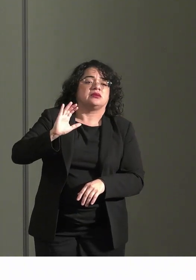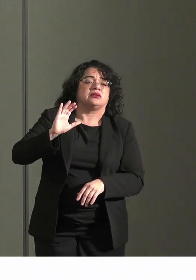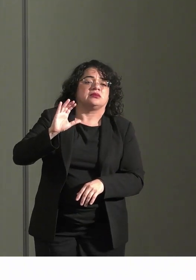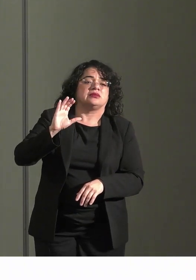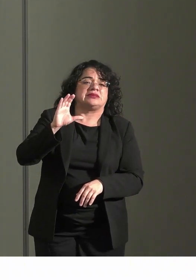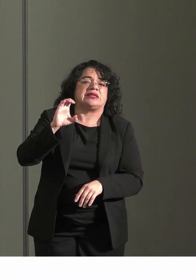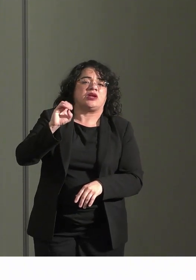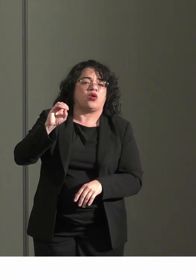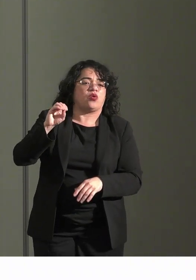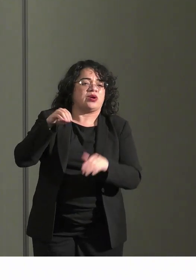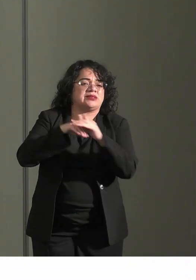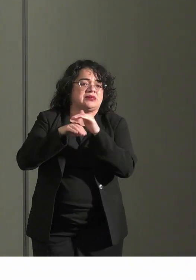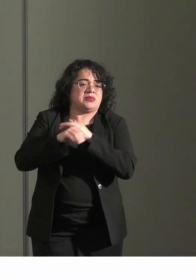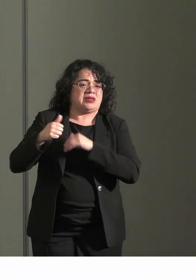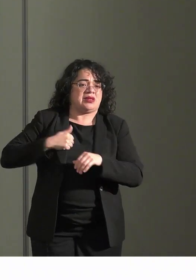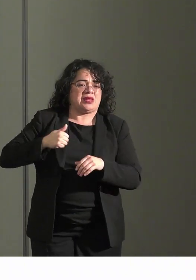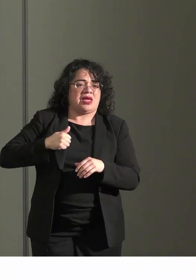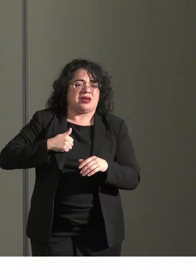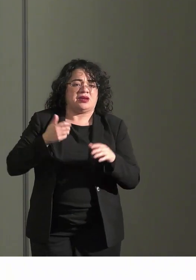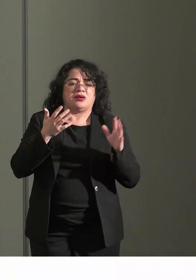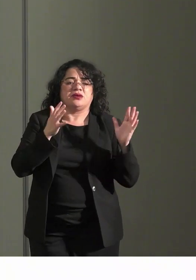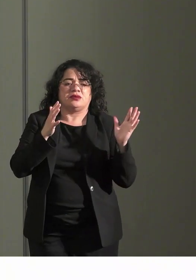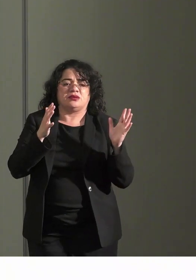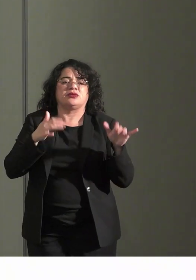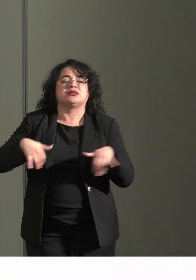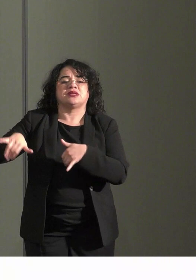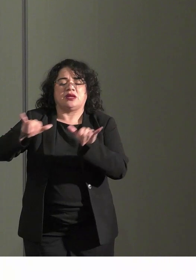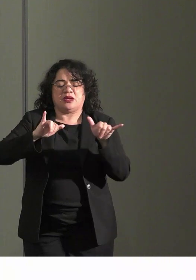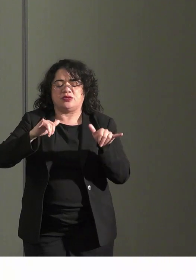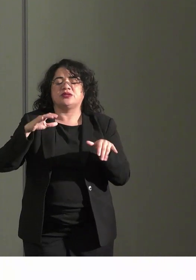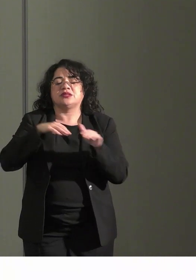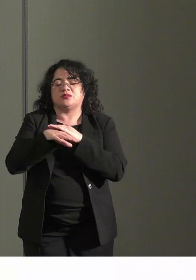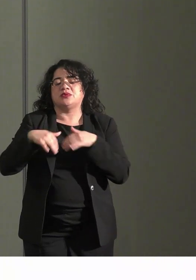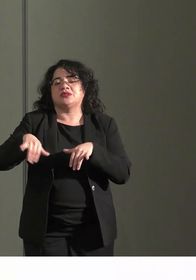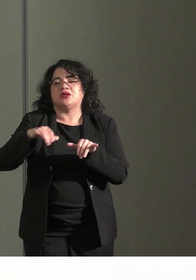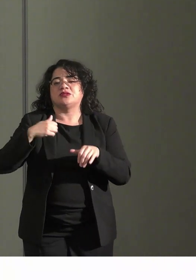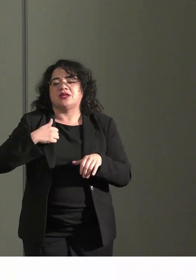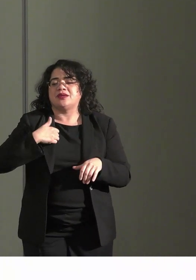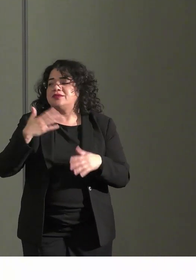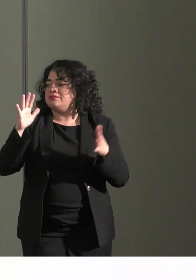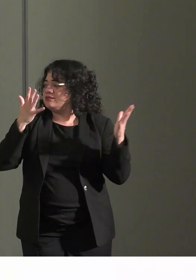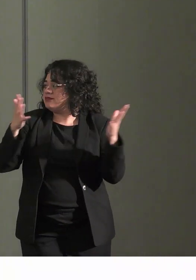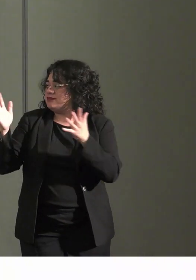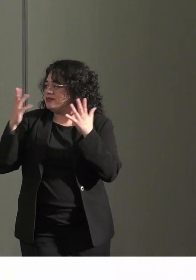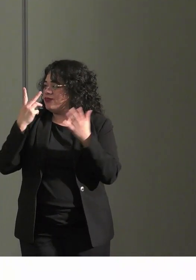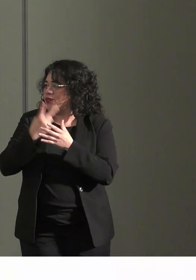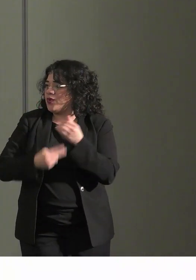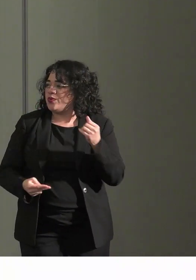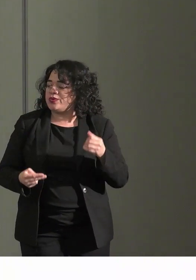round of applause. .